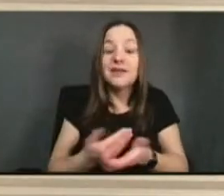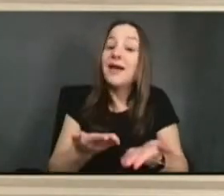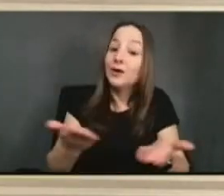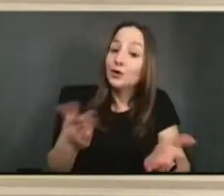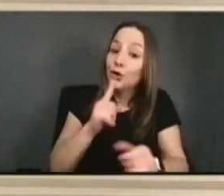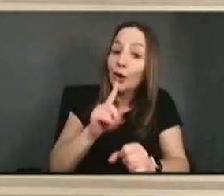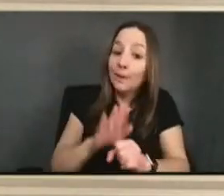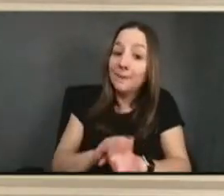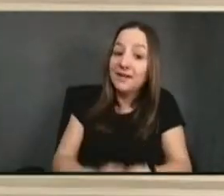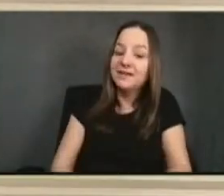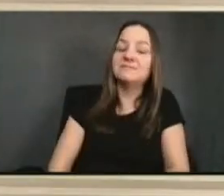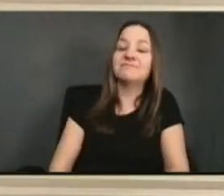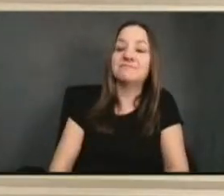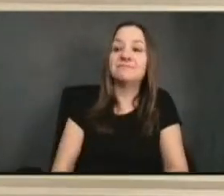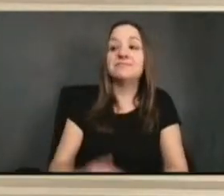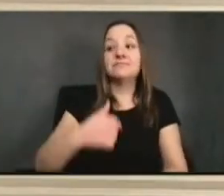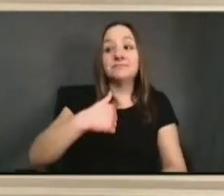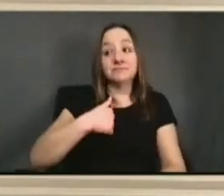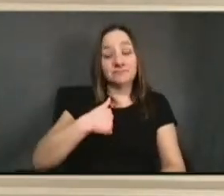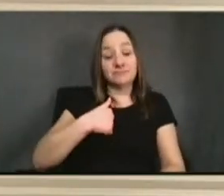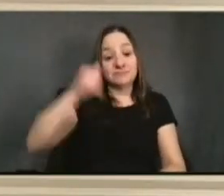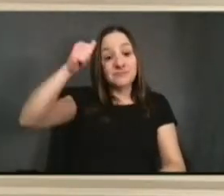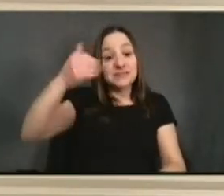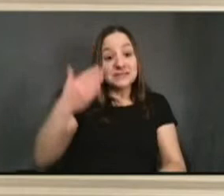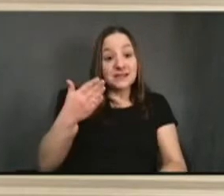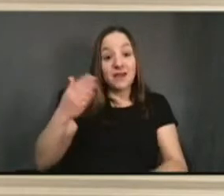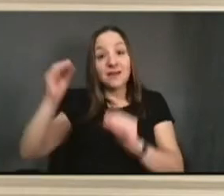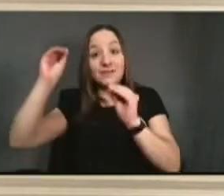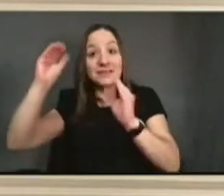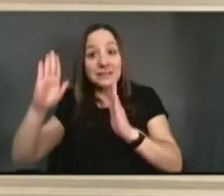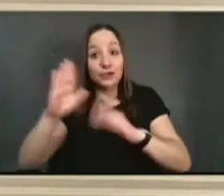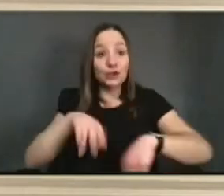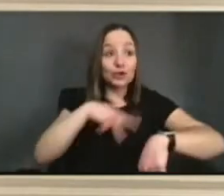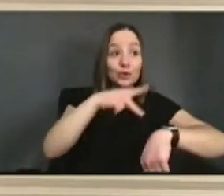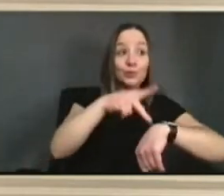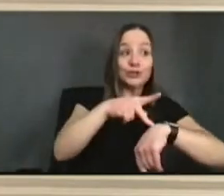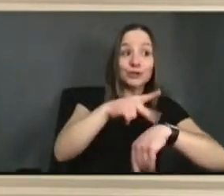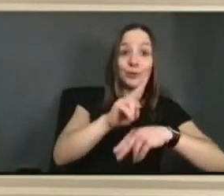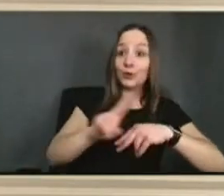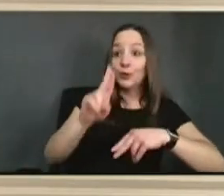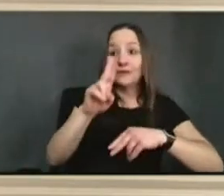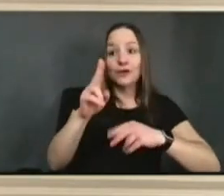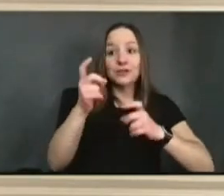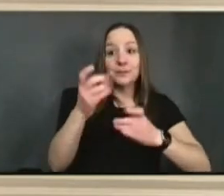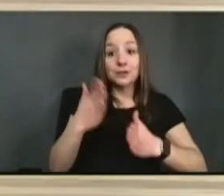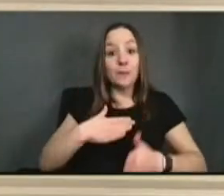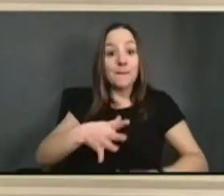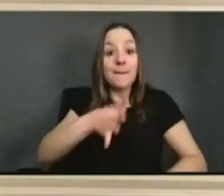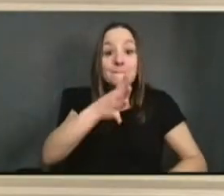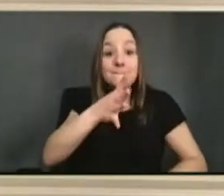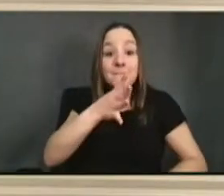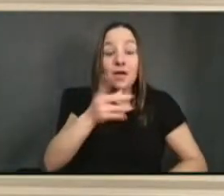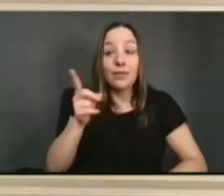one of you are that and your committee being the sign of a teacher and principal and then